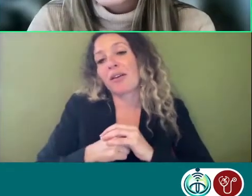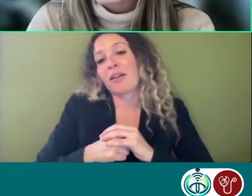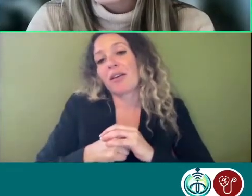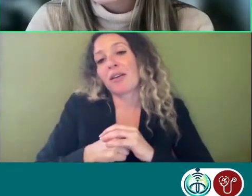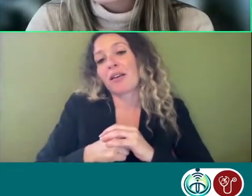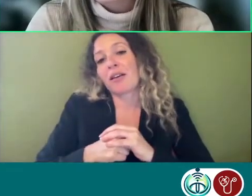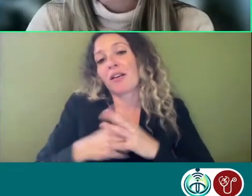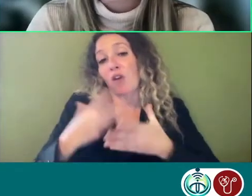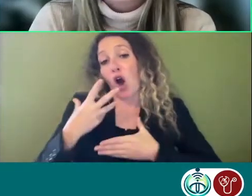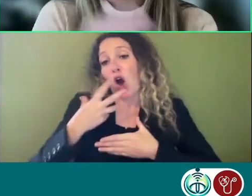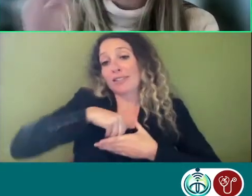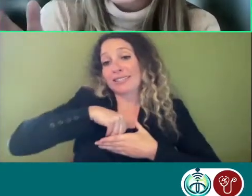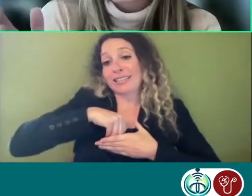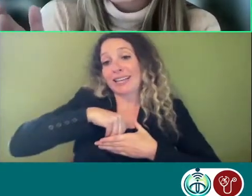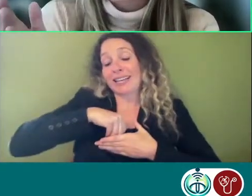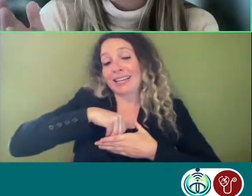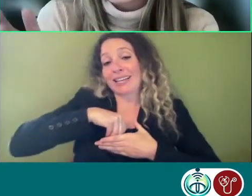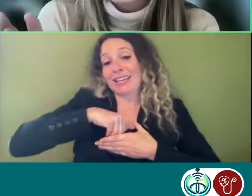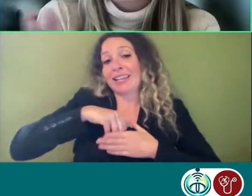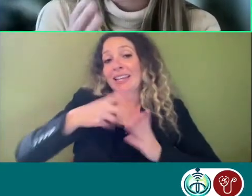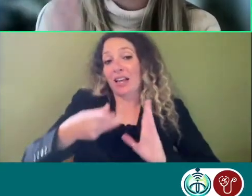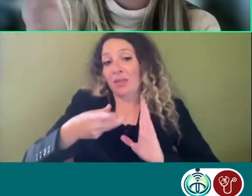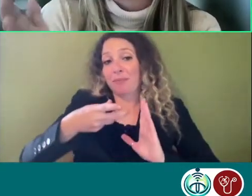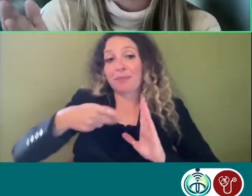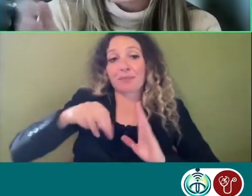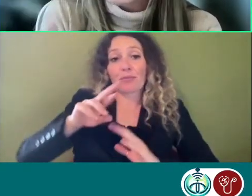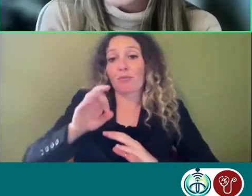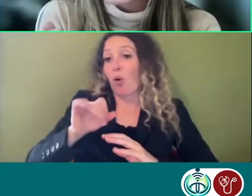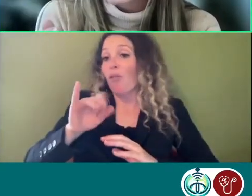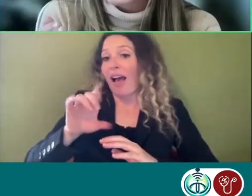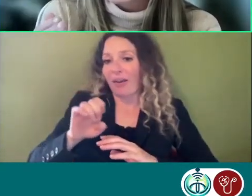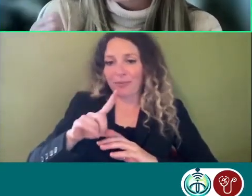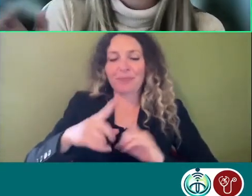And it's a circle with all the same symptomatic and characteristic criteria,